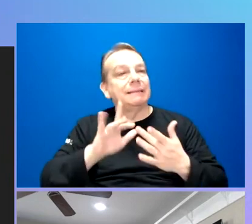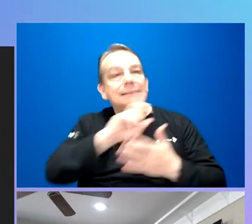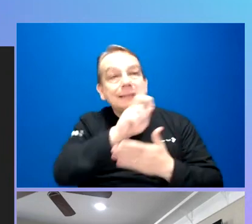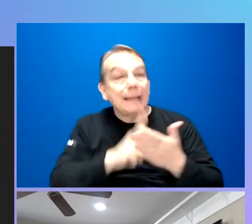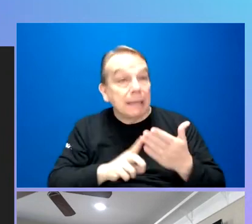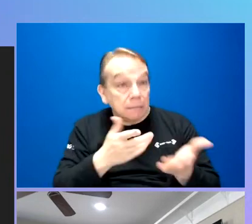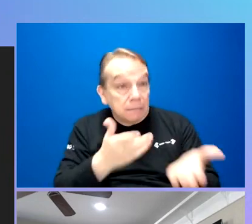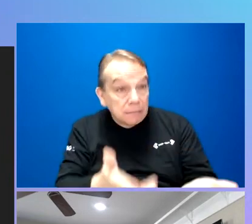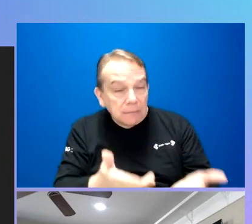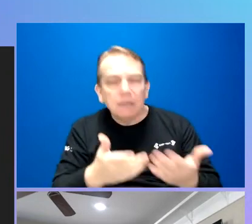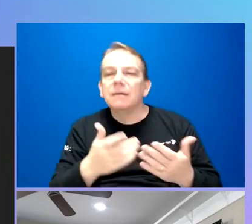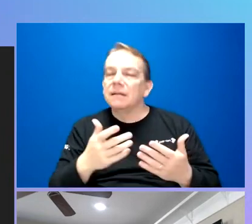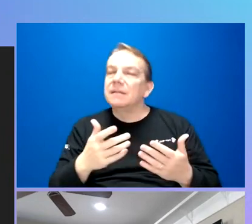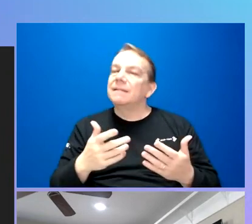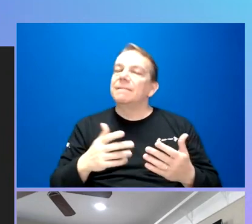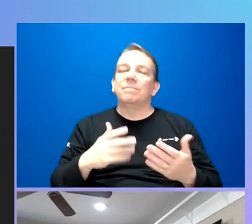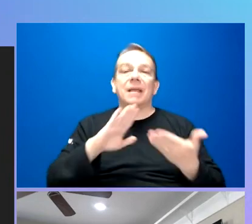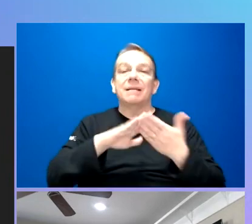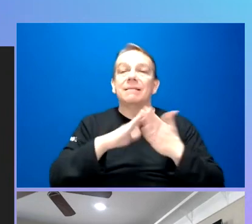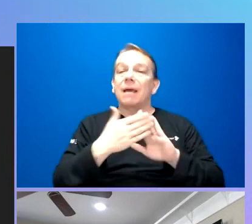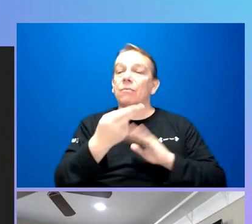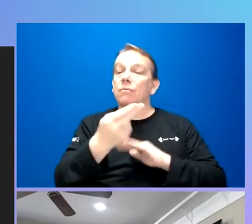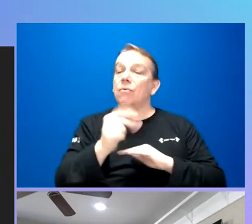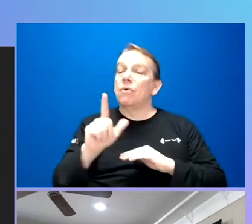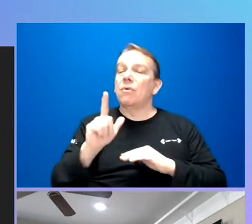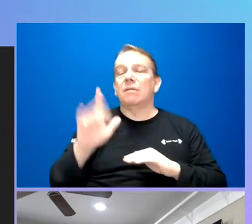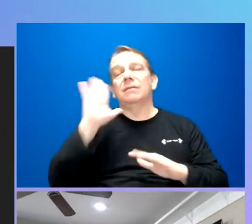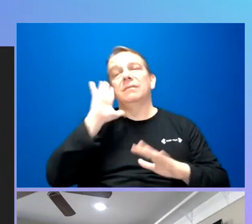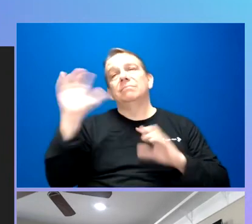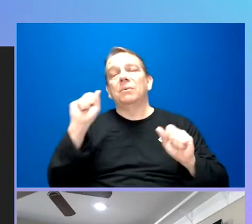to a wide variety of people, a big audience, if you can start